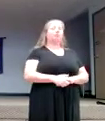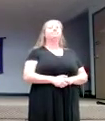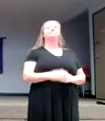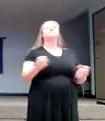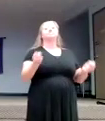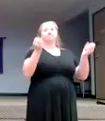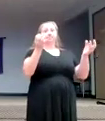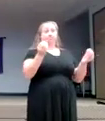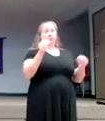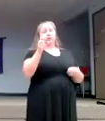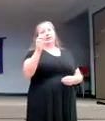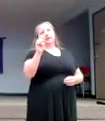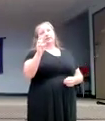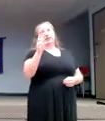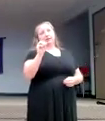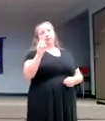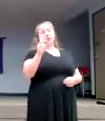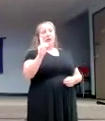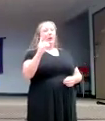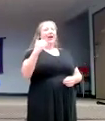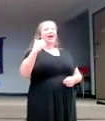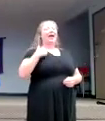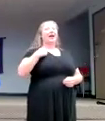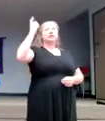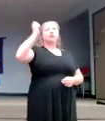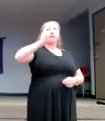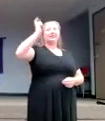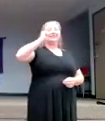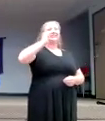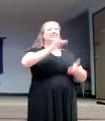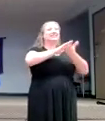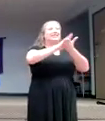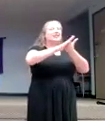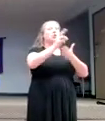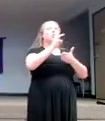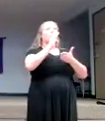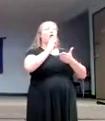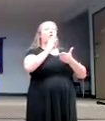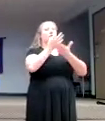So, EVMWD secured funding from the Clean Water Revolving Fund, which provides low-cost financing